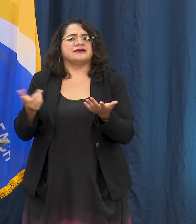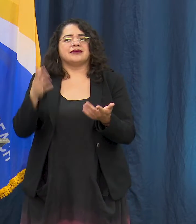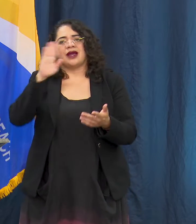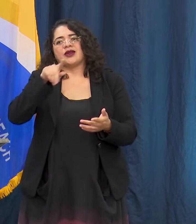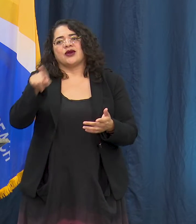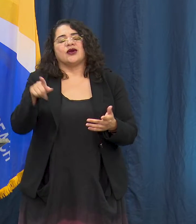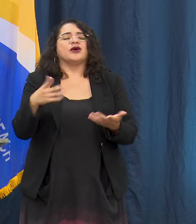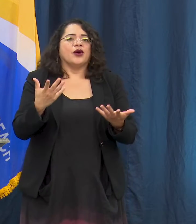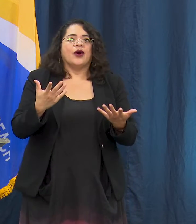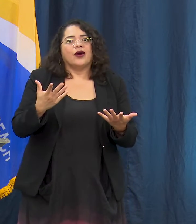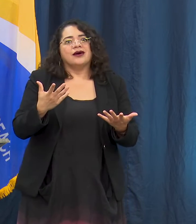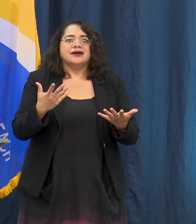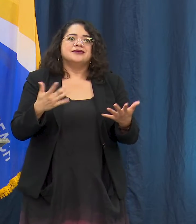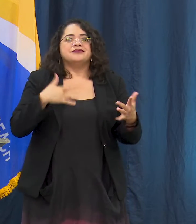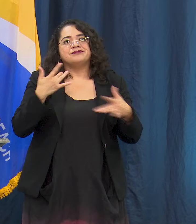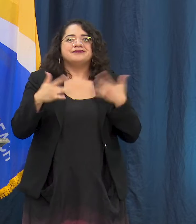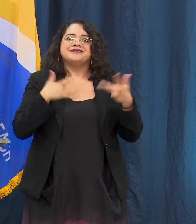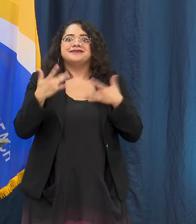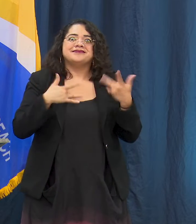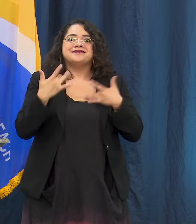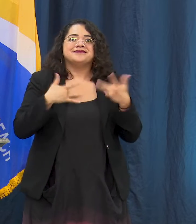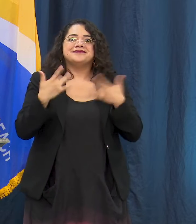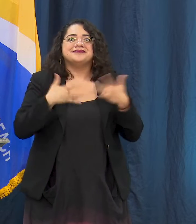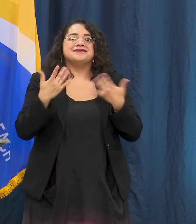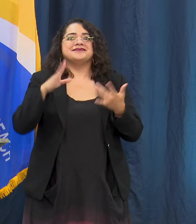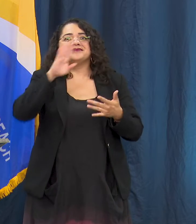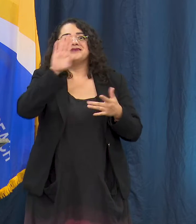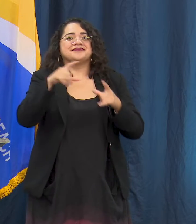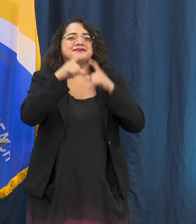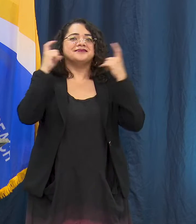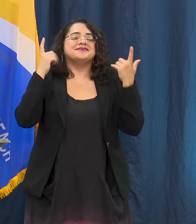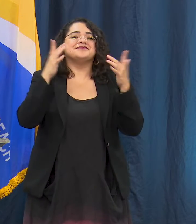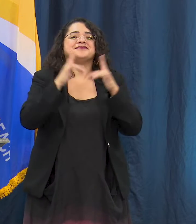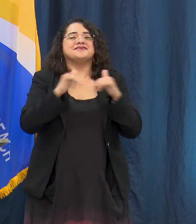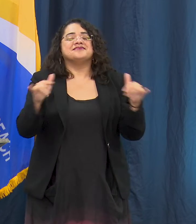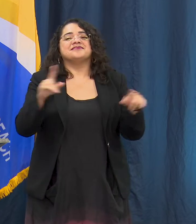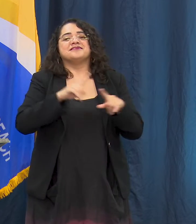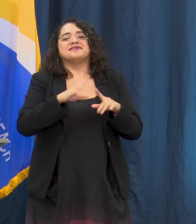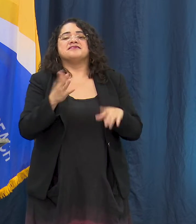provide a summary of that and then we'll wrap up the conference. We